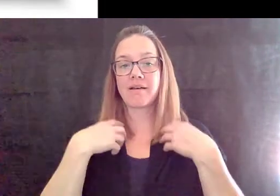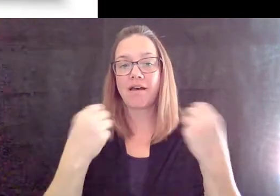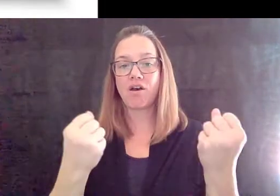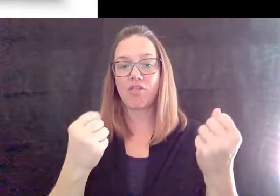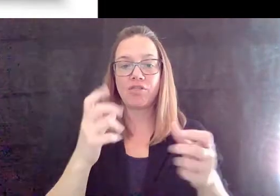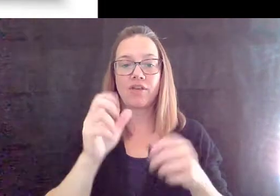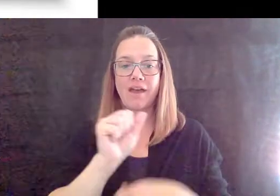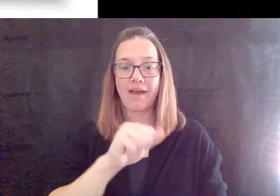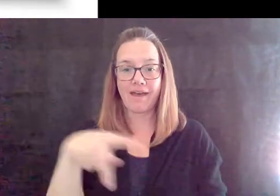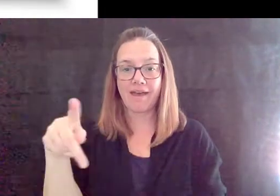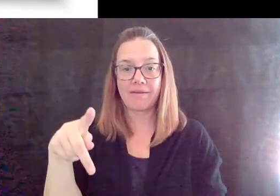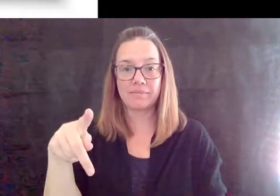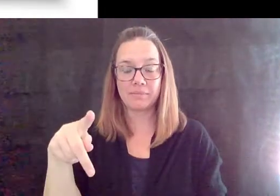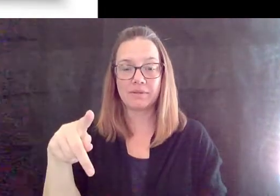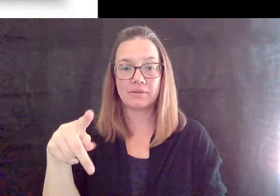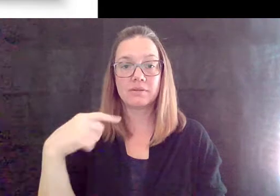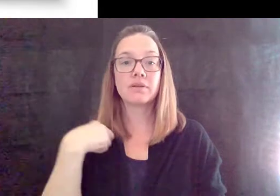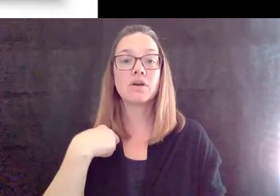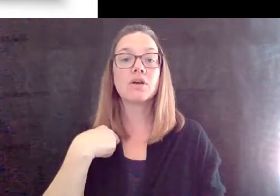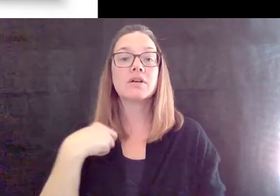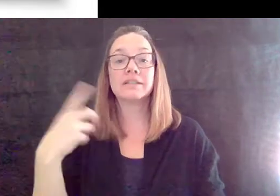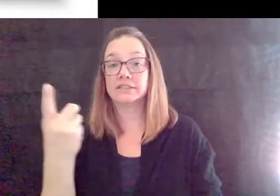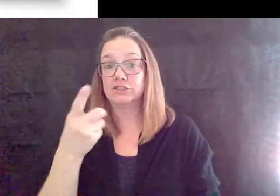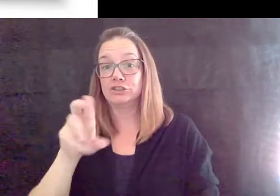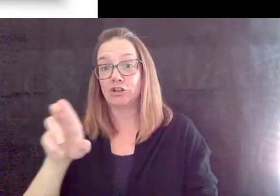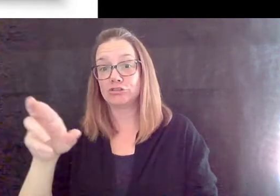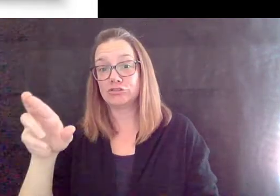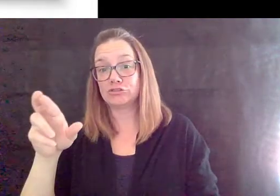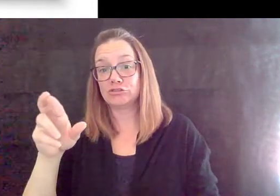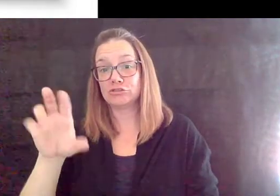that Dr. Clark mentioned we rolled out this summer.